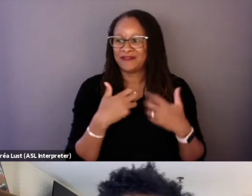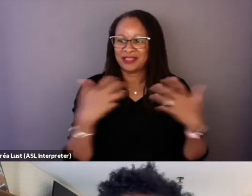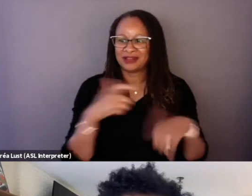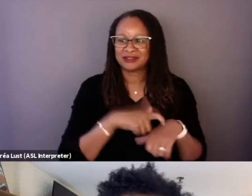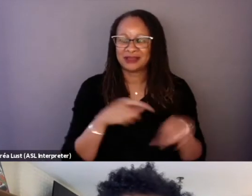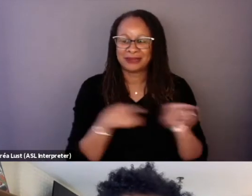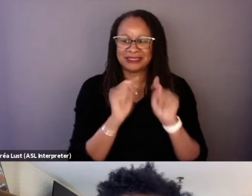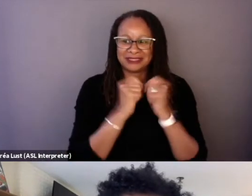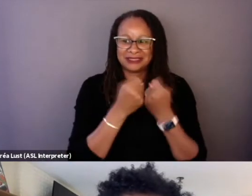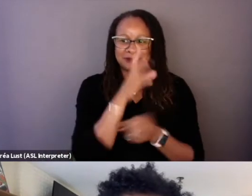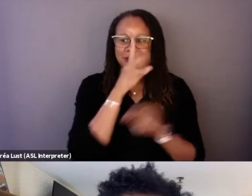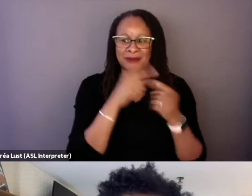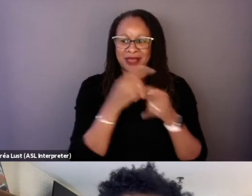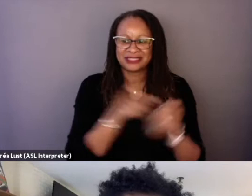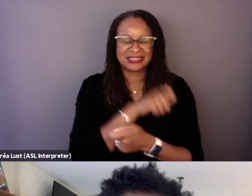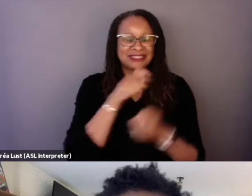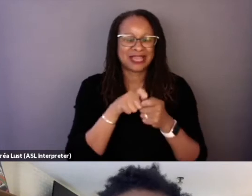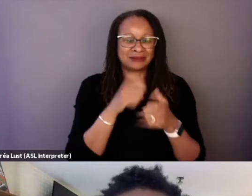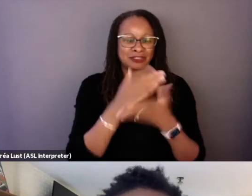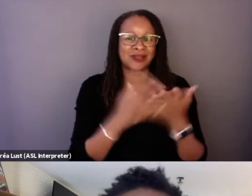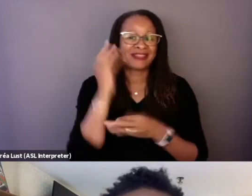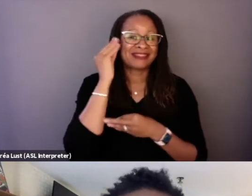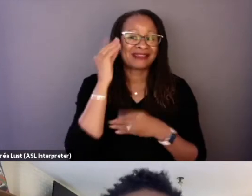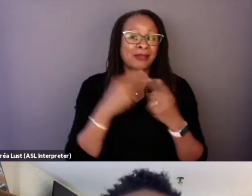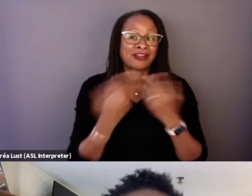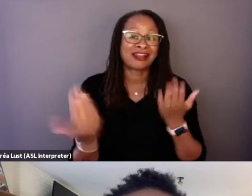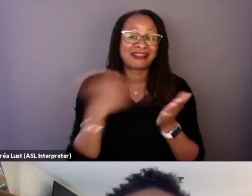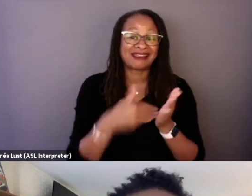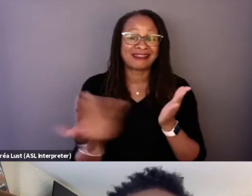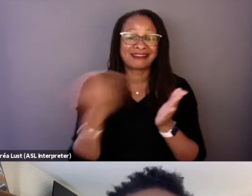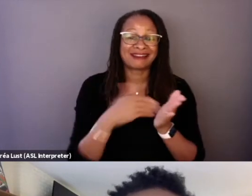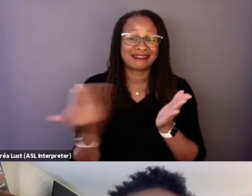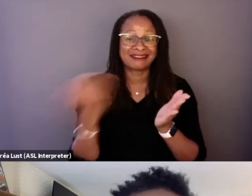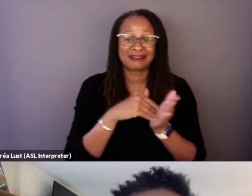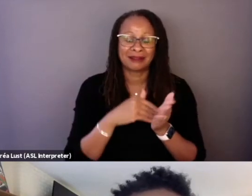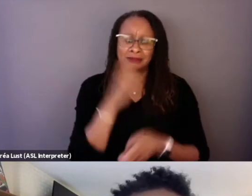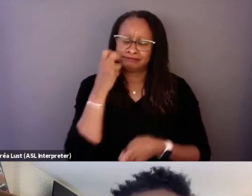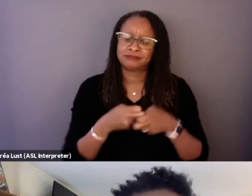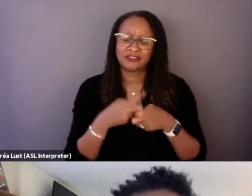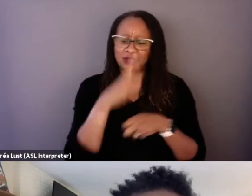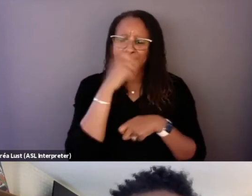thinking about it over and over again. It's difficult because when you have a story